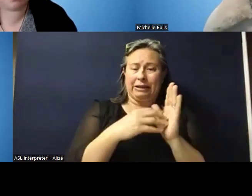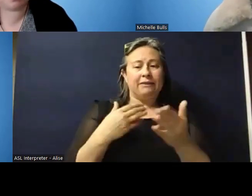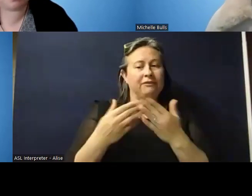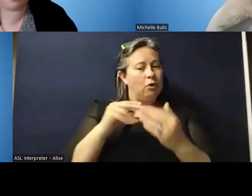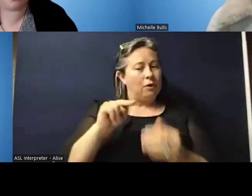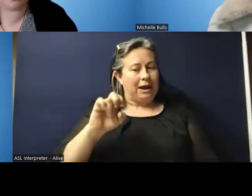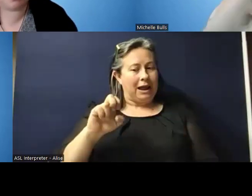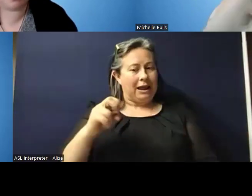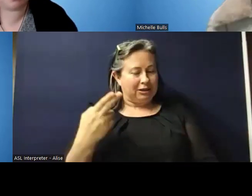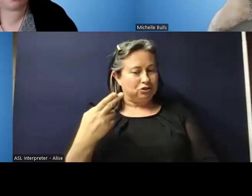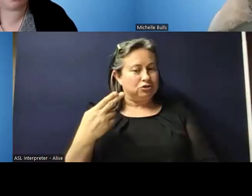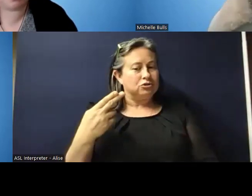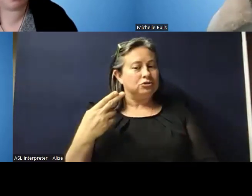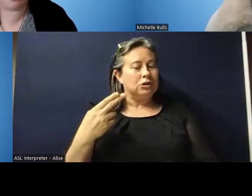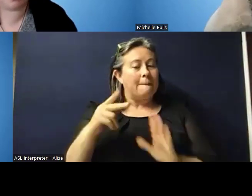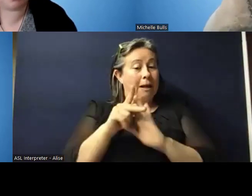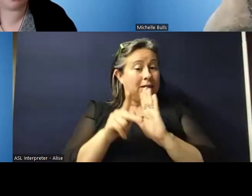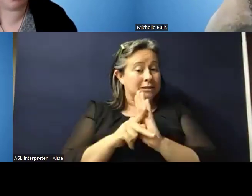is the standard term and condition,